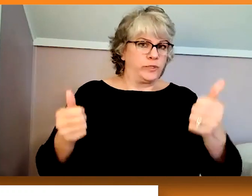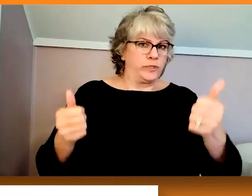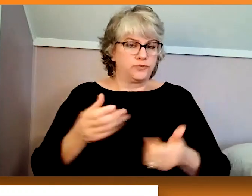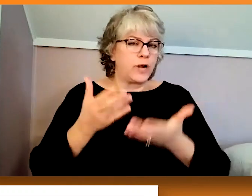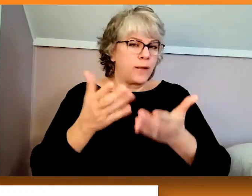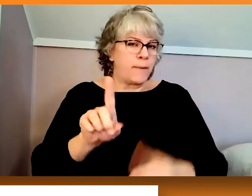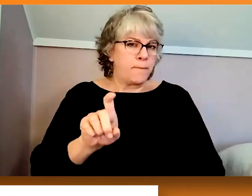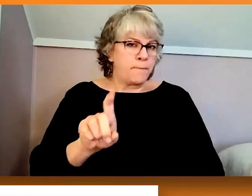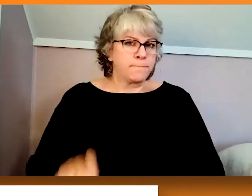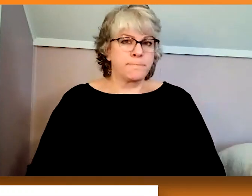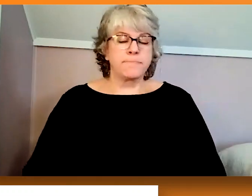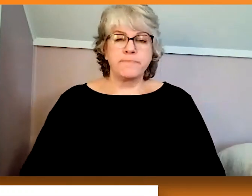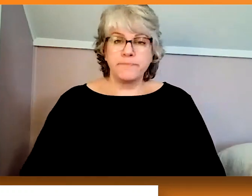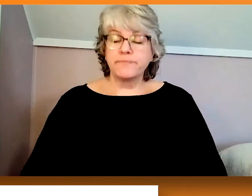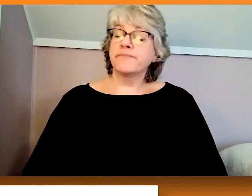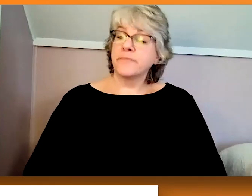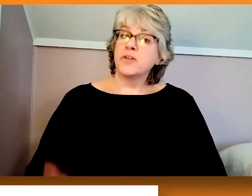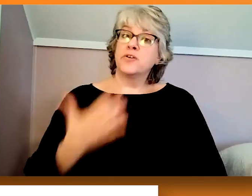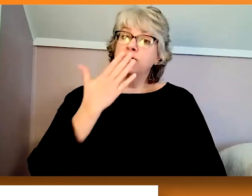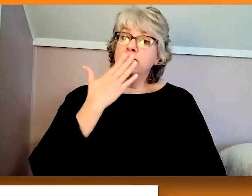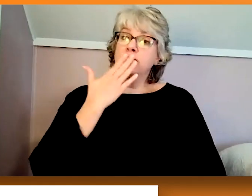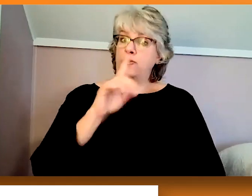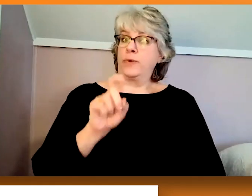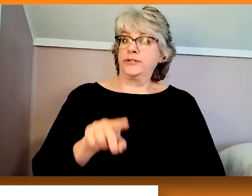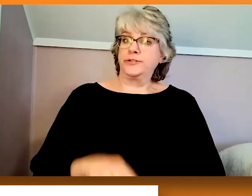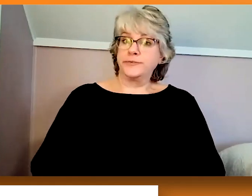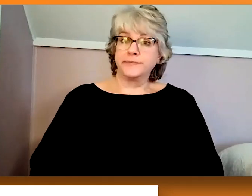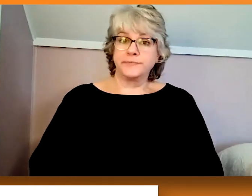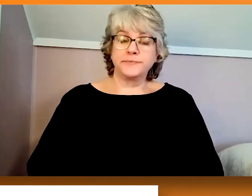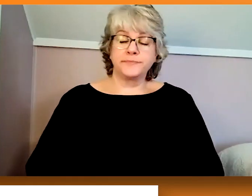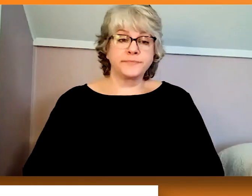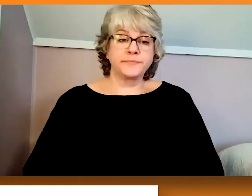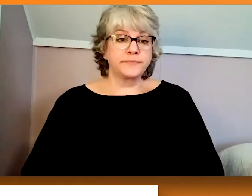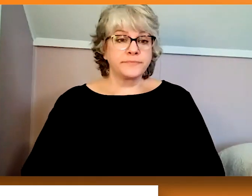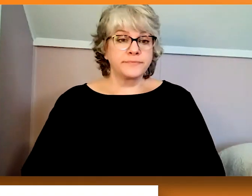That's a great question,